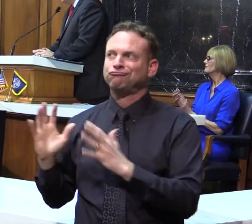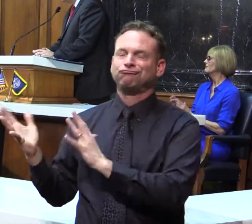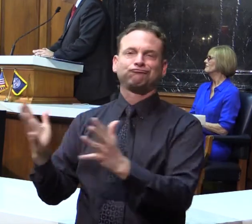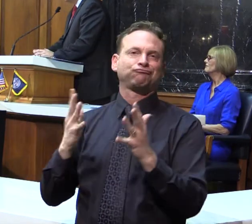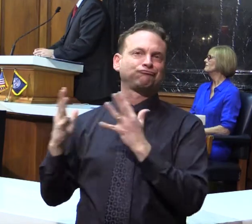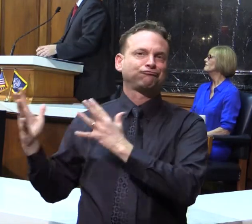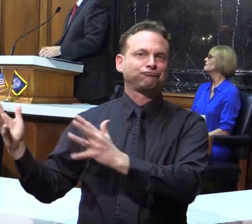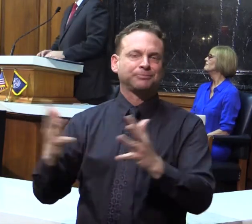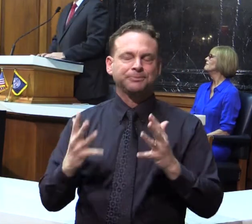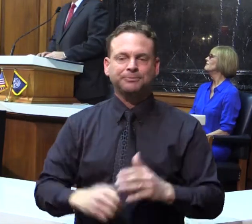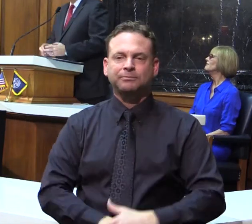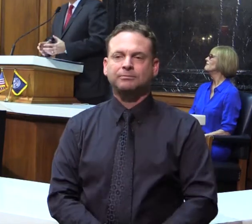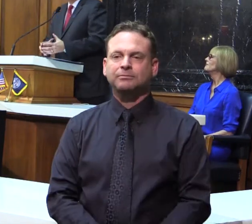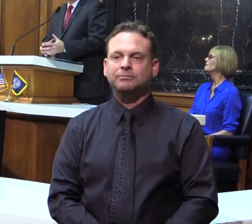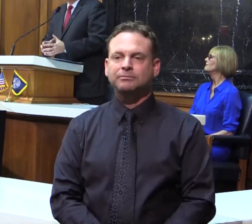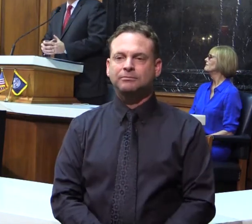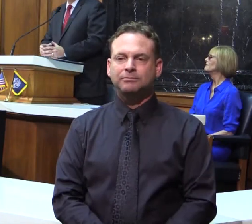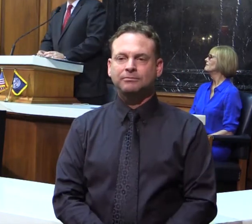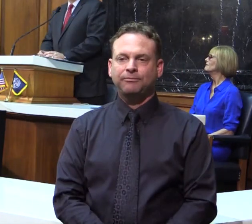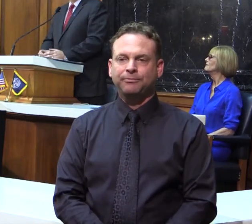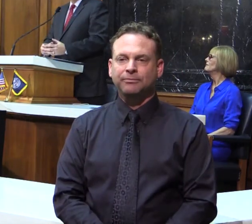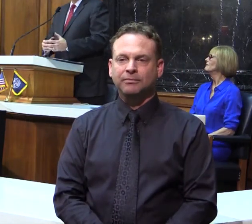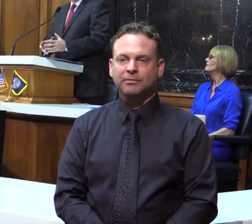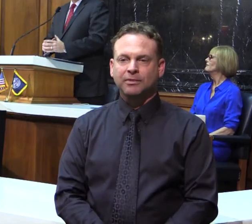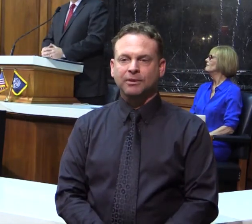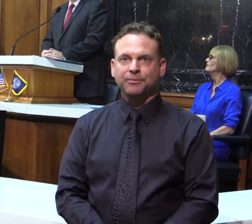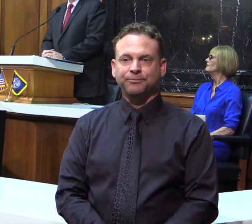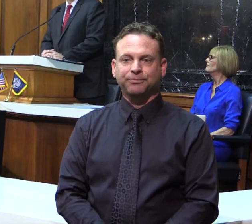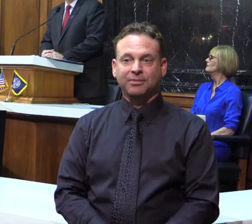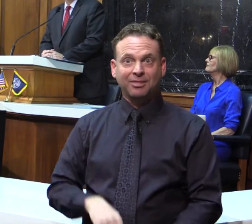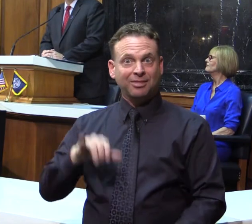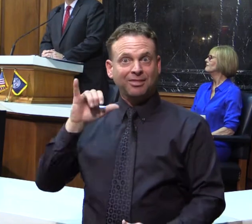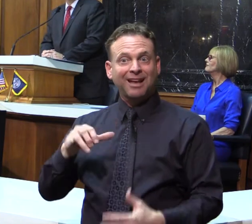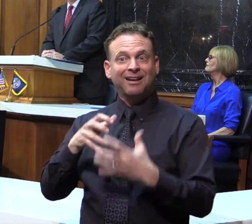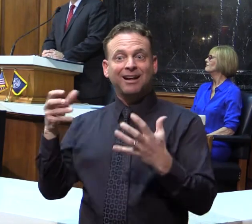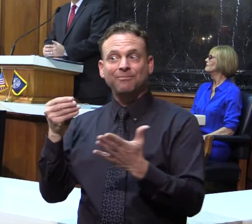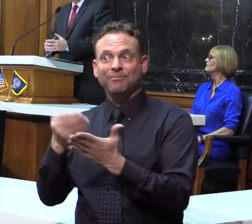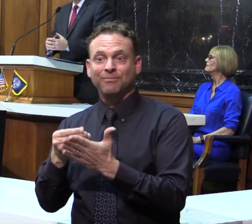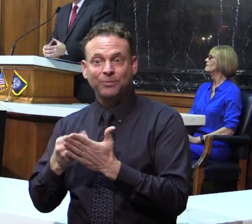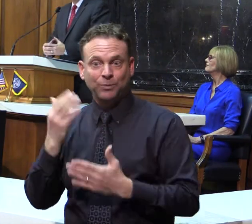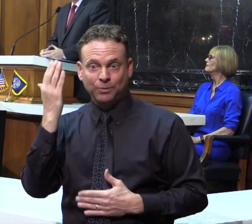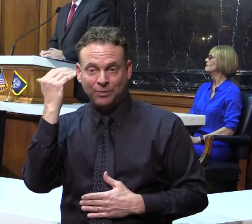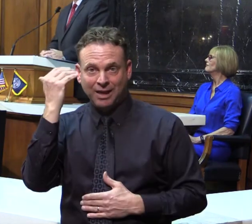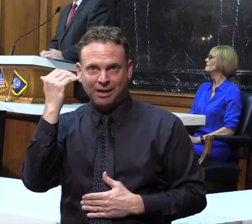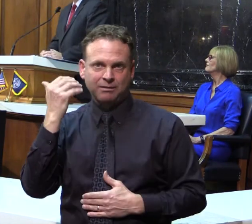In large part... because of our low tax and reasonable regulatory climates... we rank